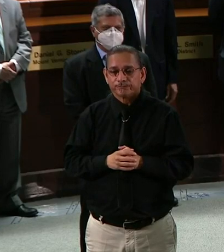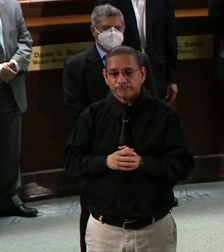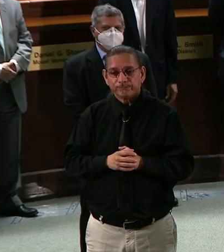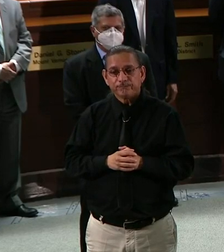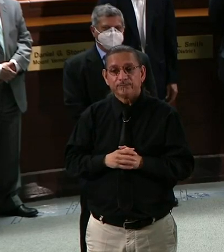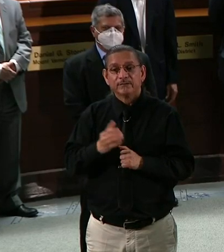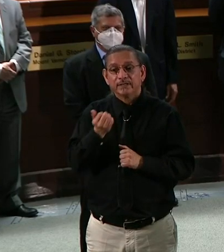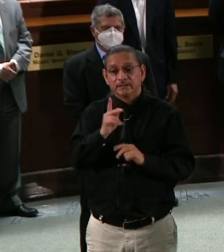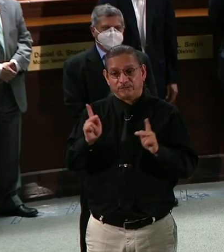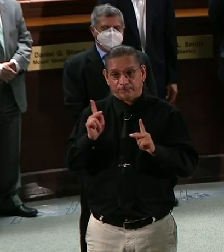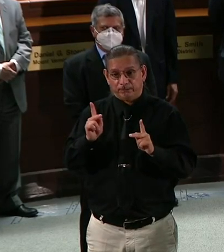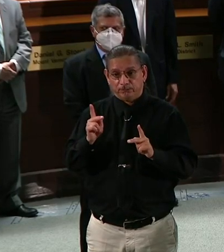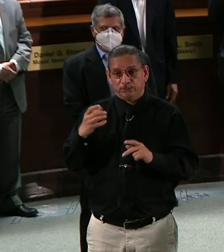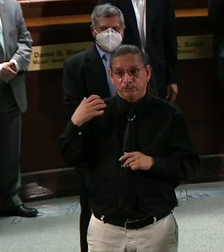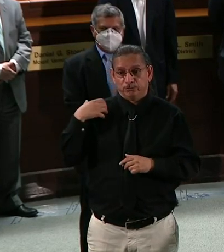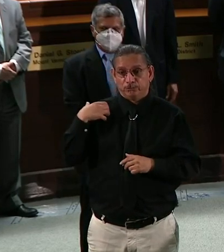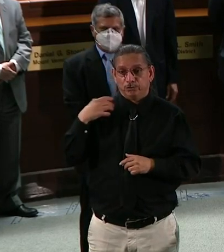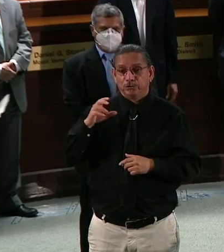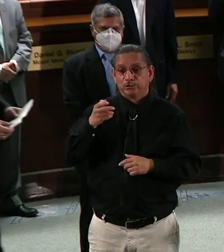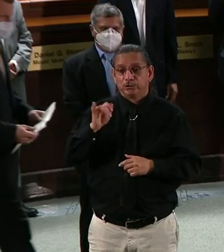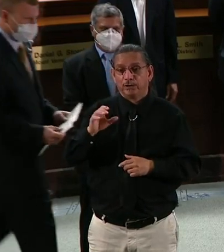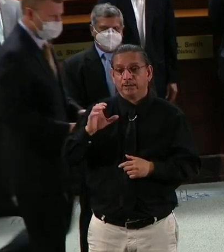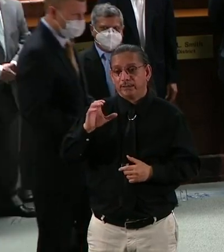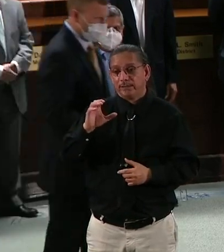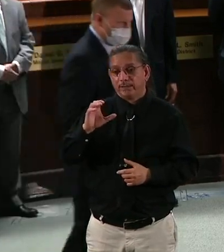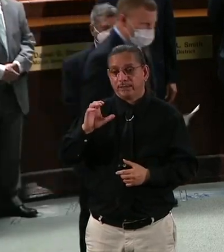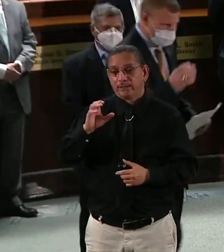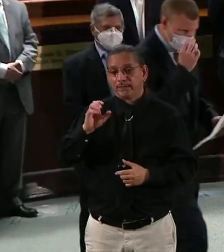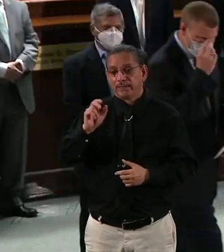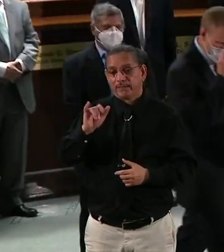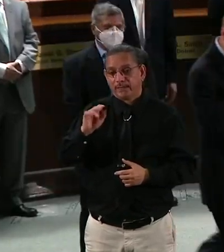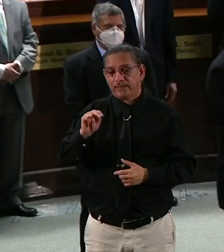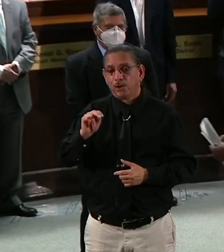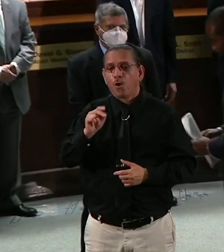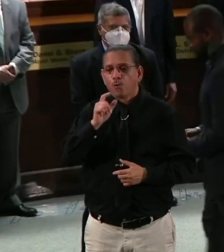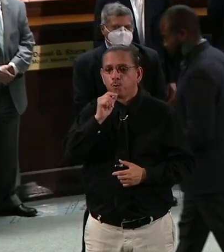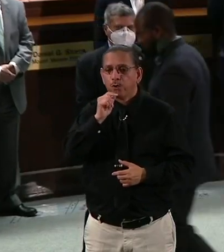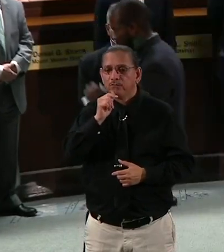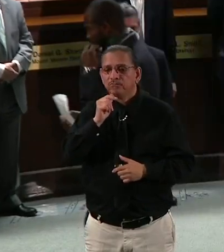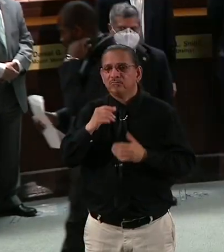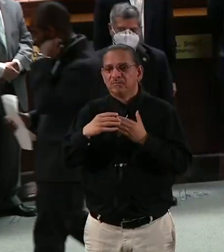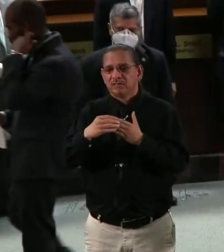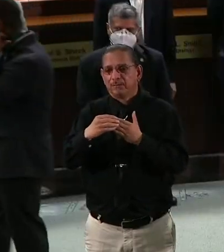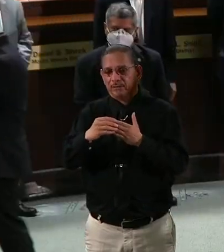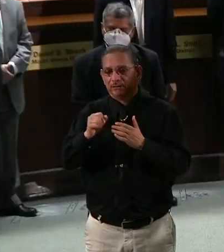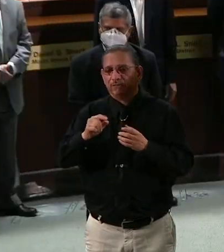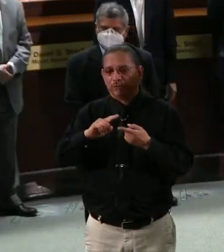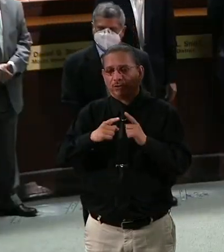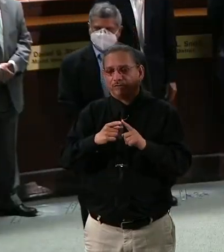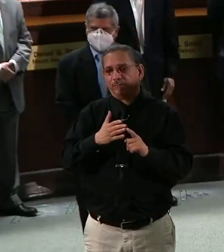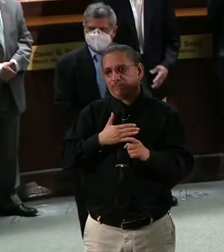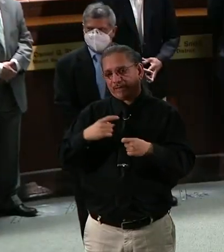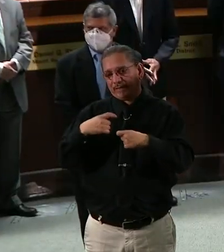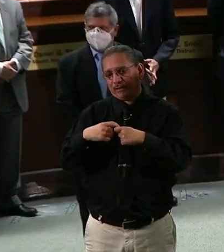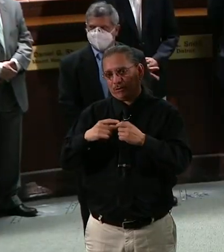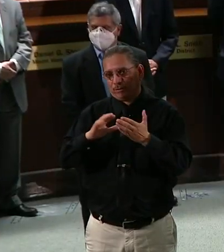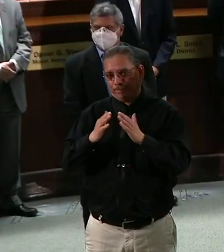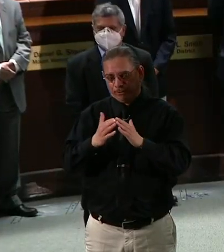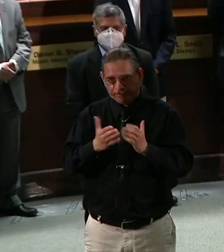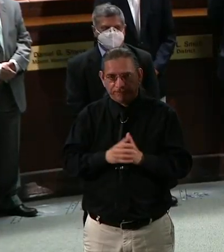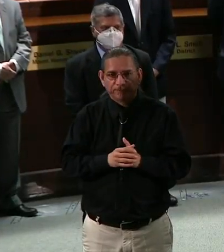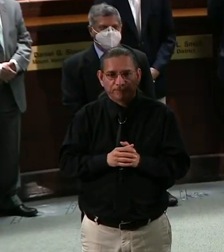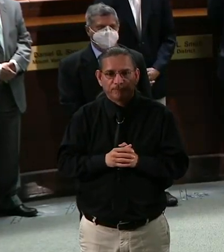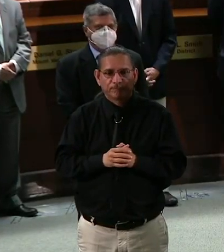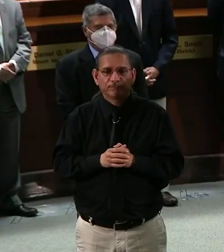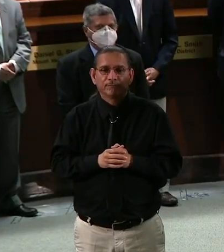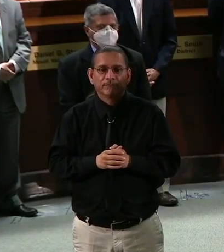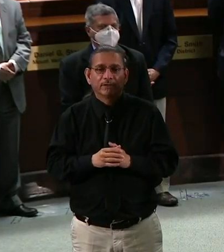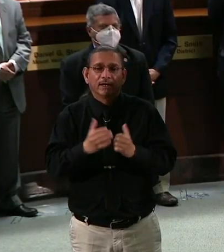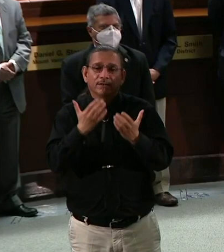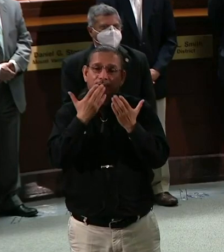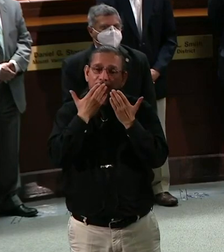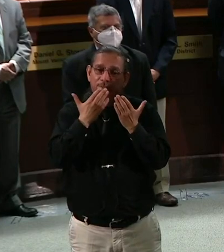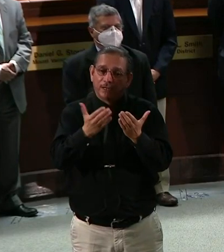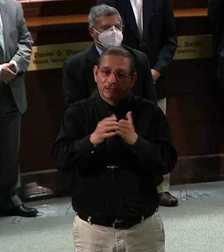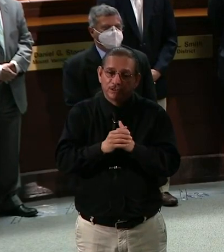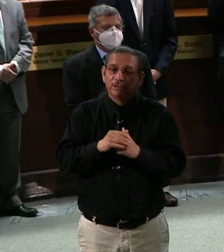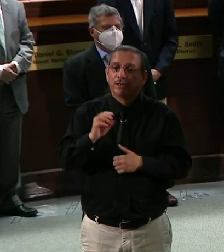WHAT COLOR WHAT I'M DOING.